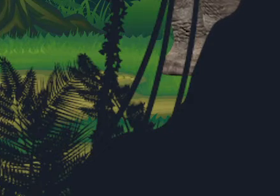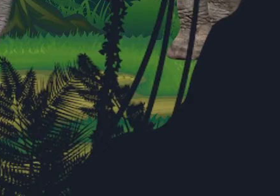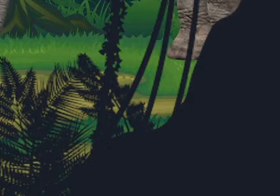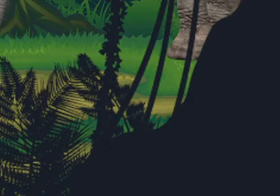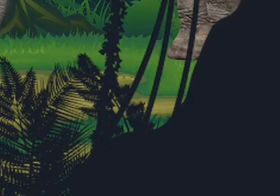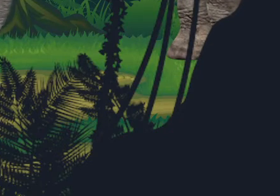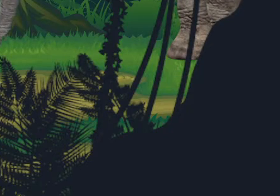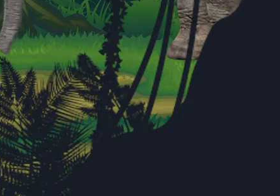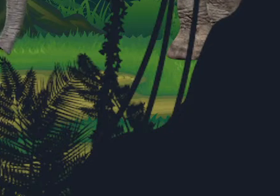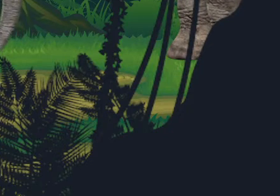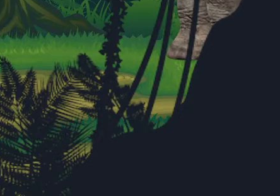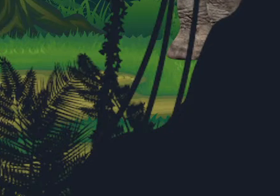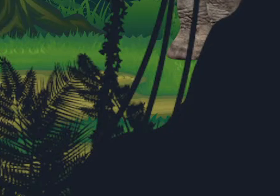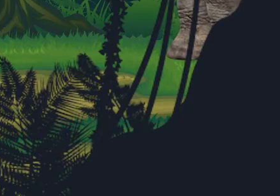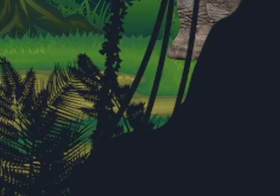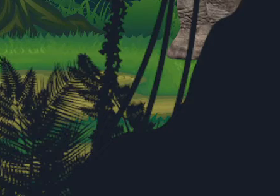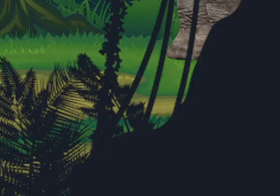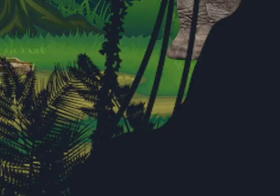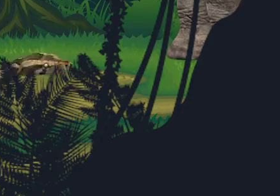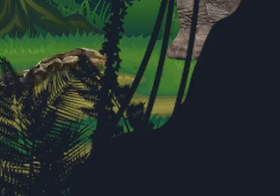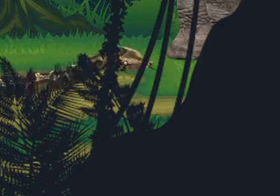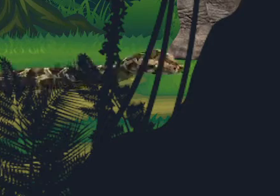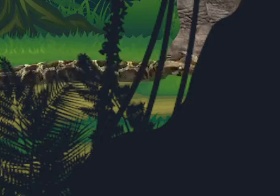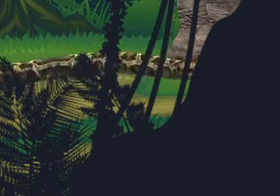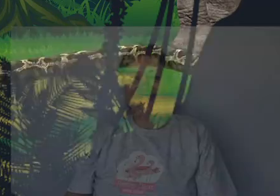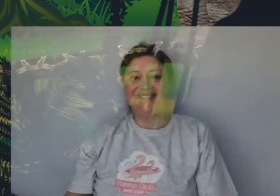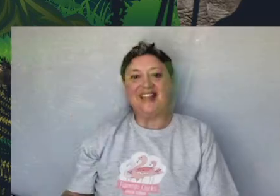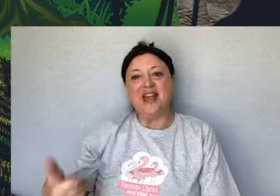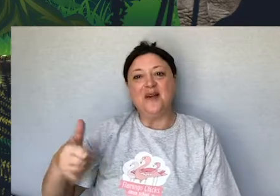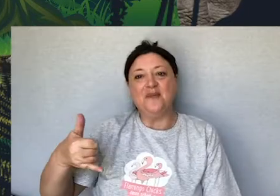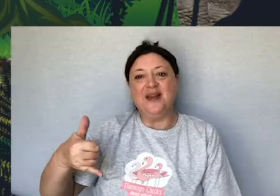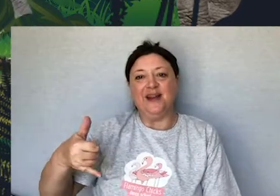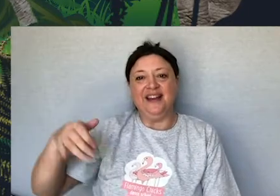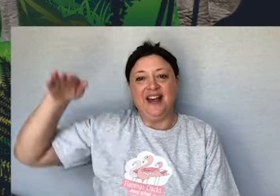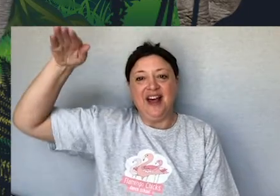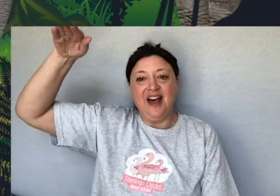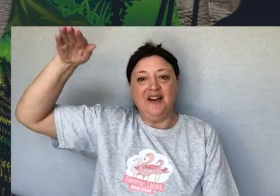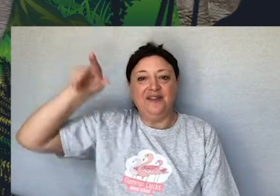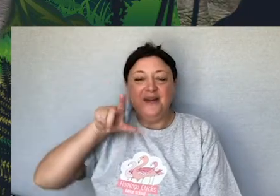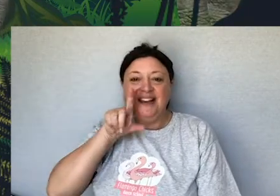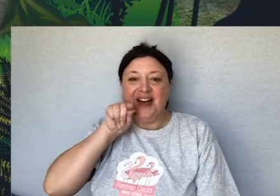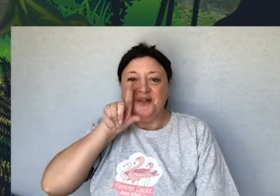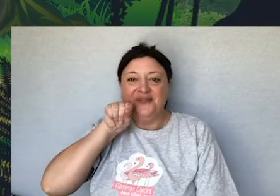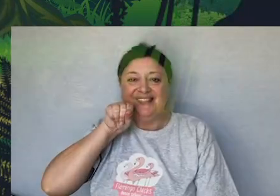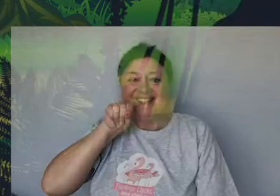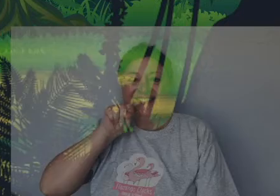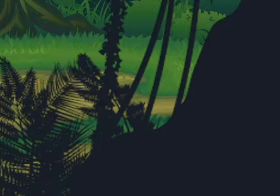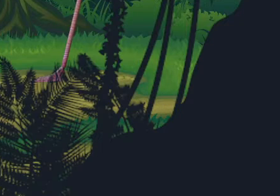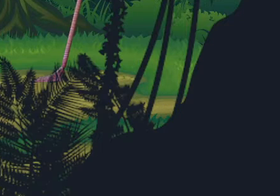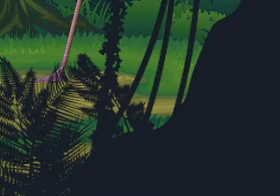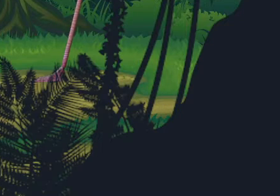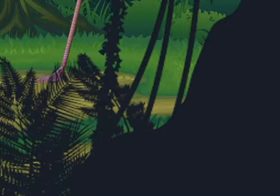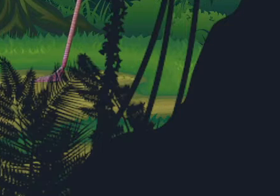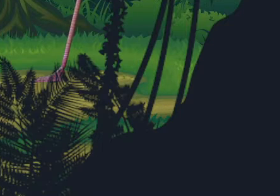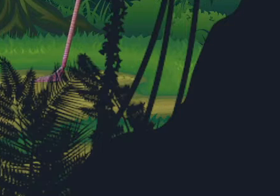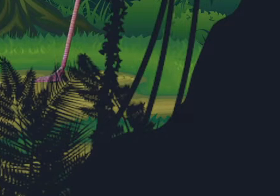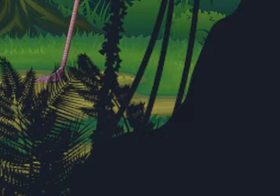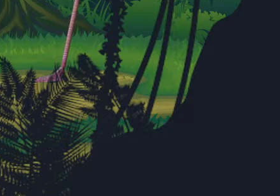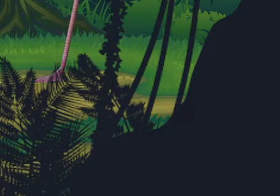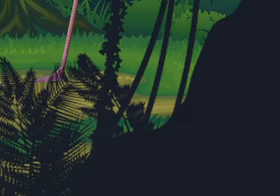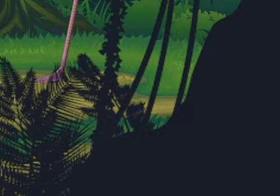Maybe a giraffe stretch! Maybe a flamingo balance! Excellent,